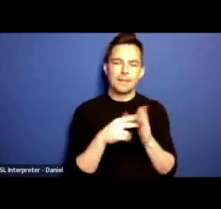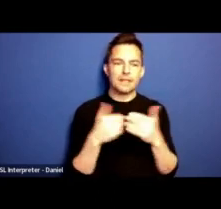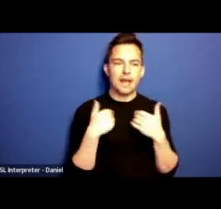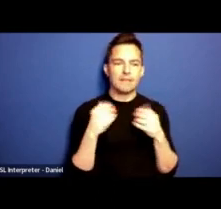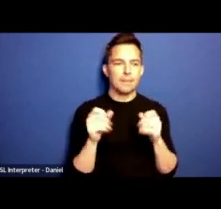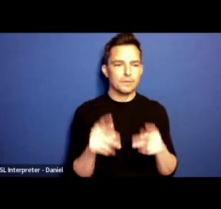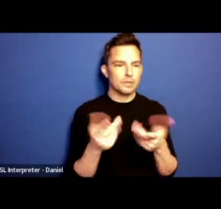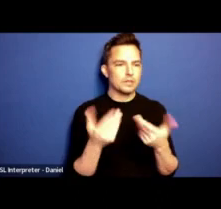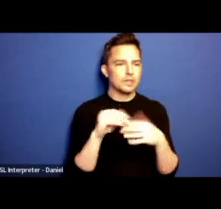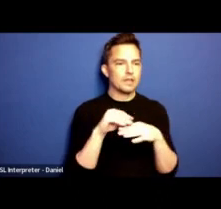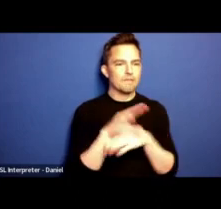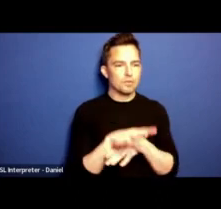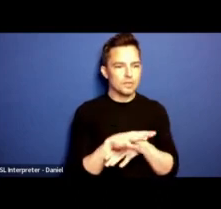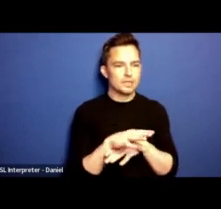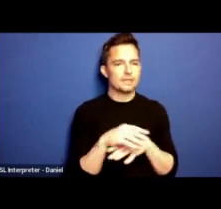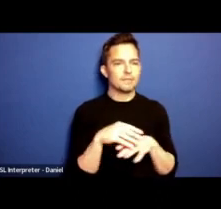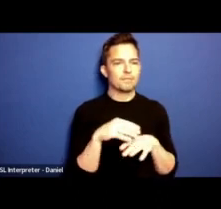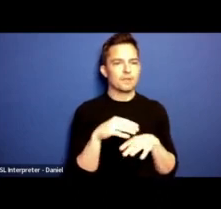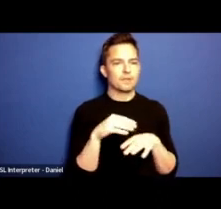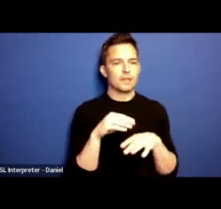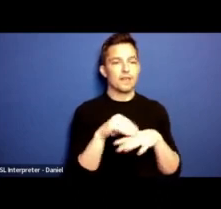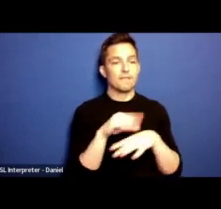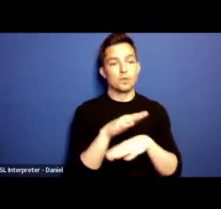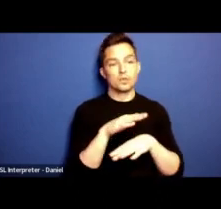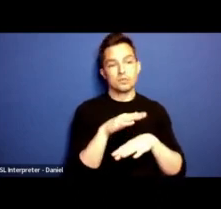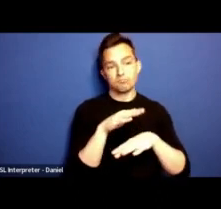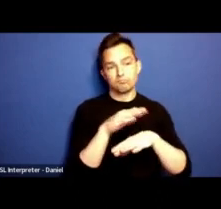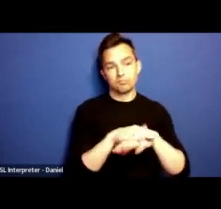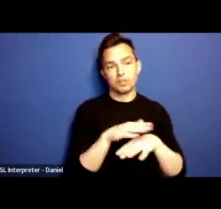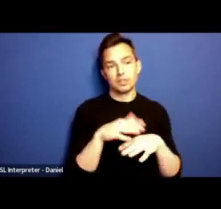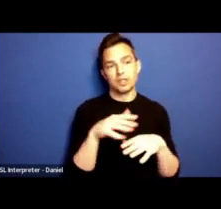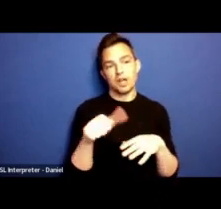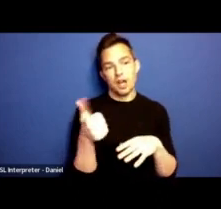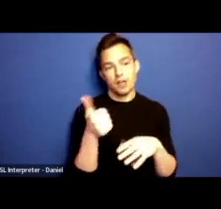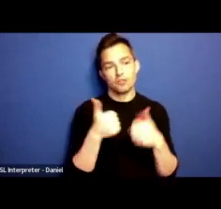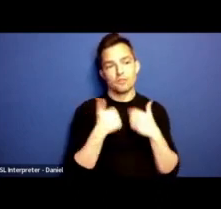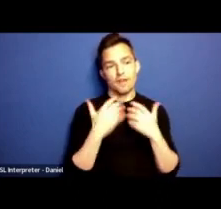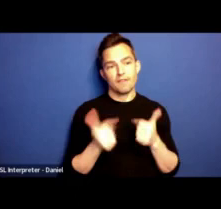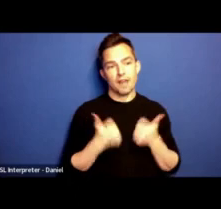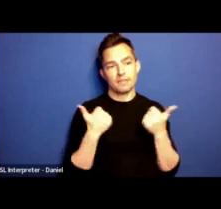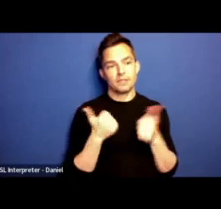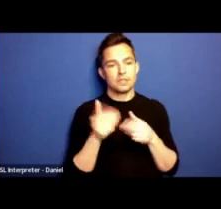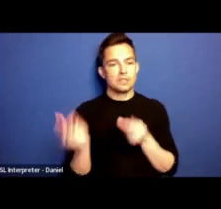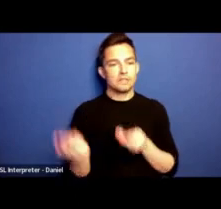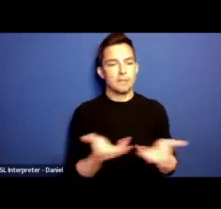influence in fellow having the opportunity to have influence and fellow survivors lives. develop transferable marketable skills and enhance your